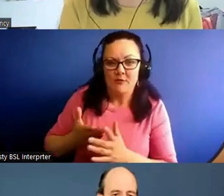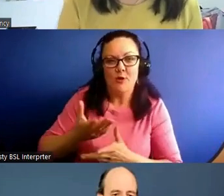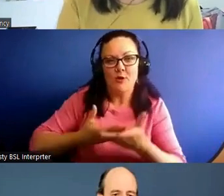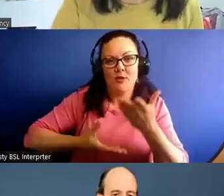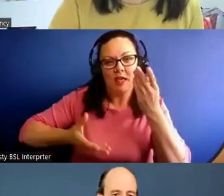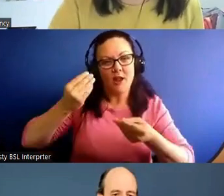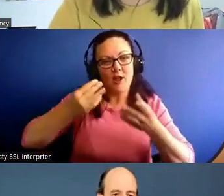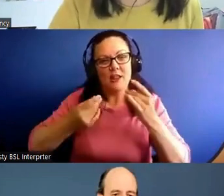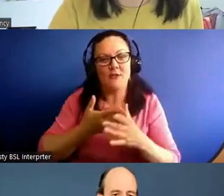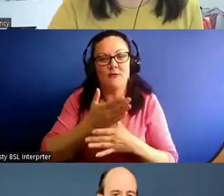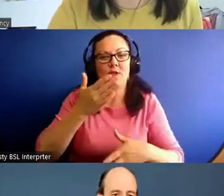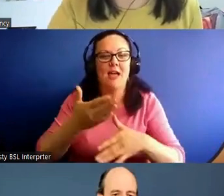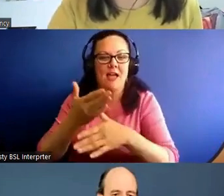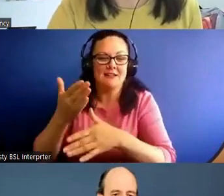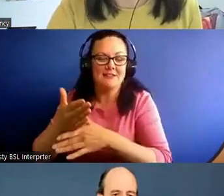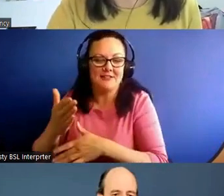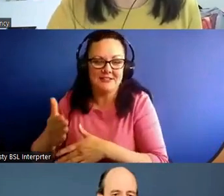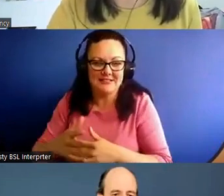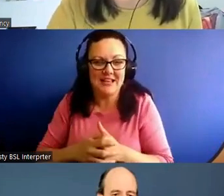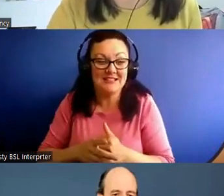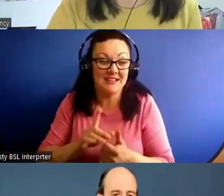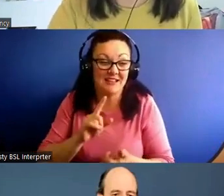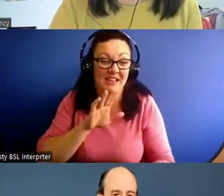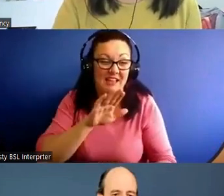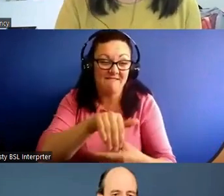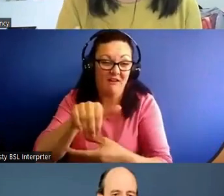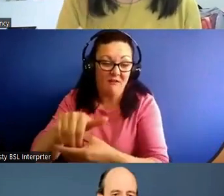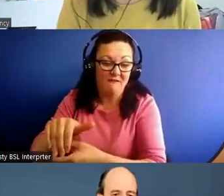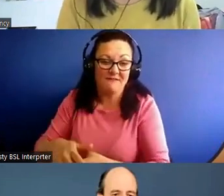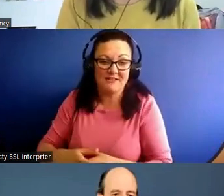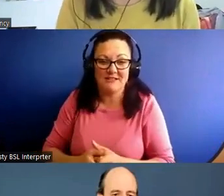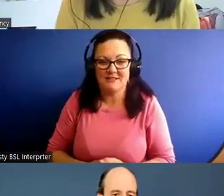that they are participating in. For us, community led